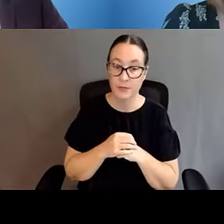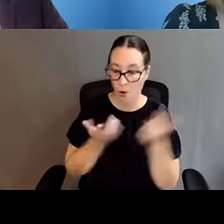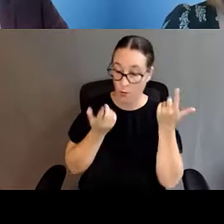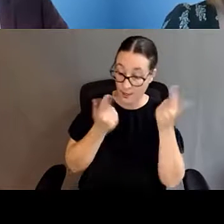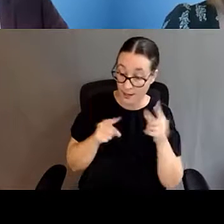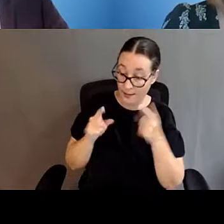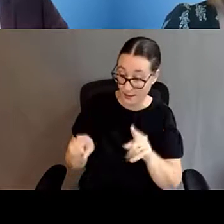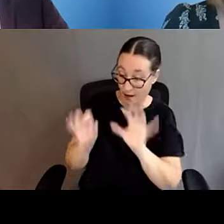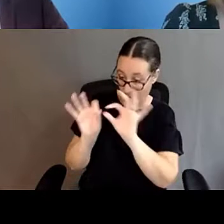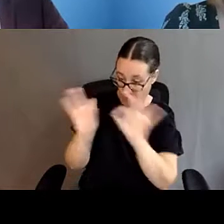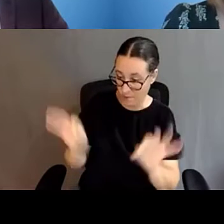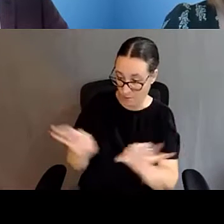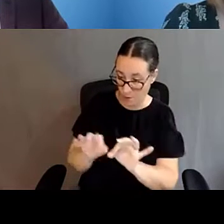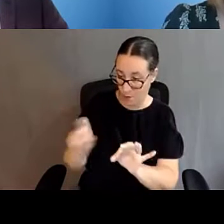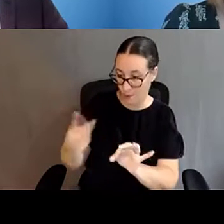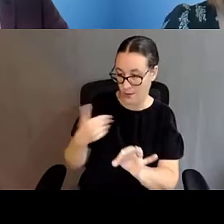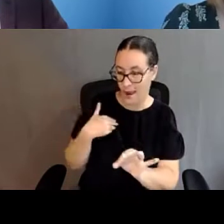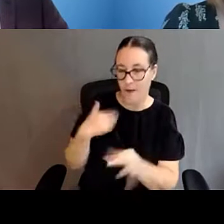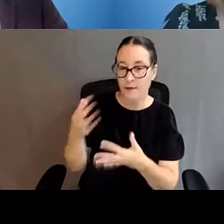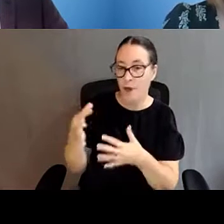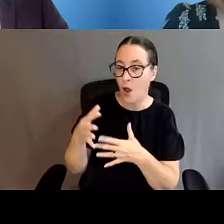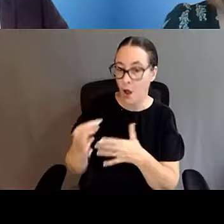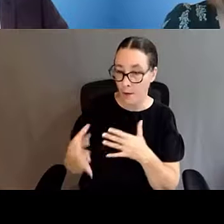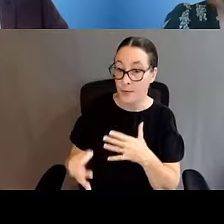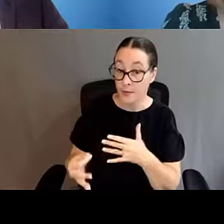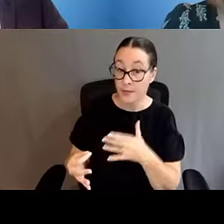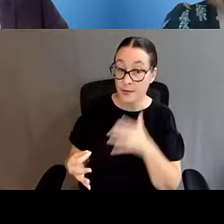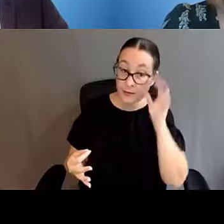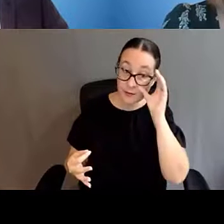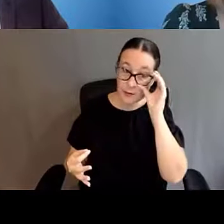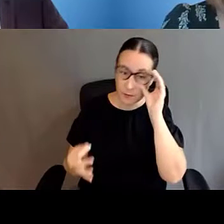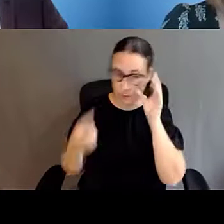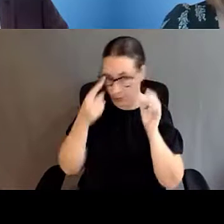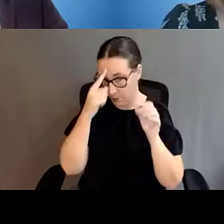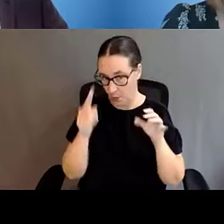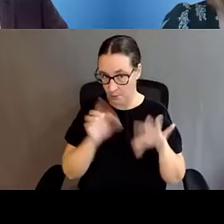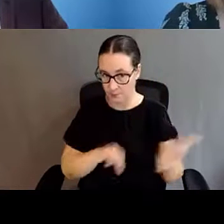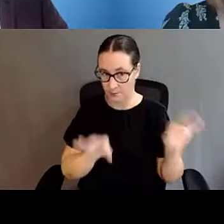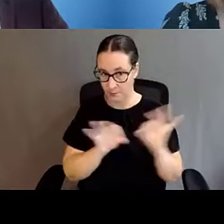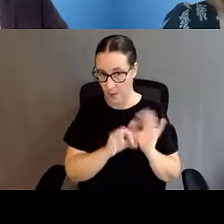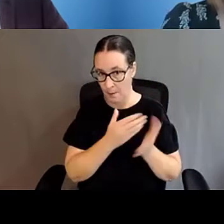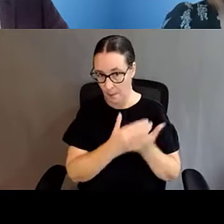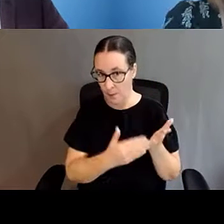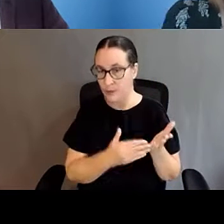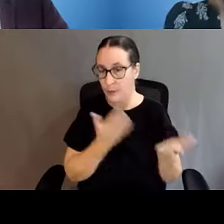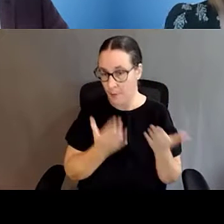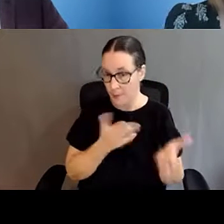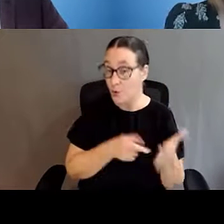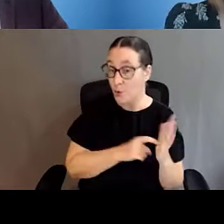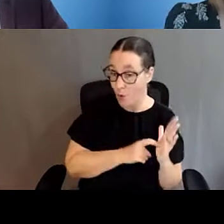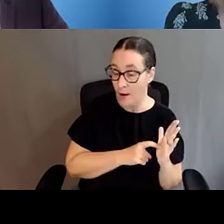for which critical aspects of participant are required and which are not required